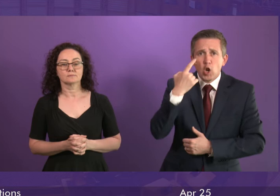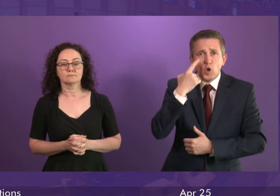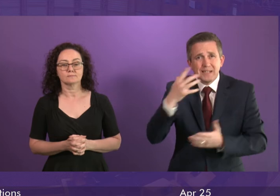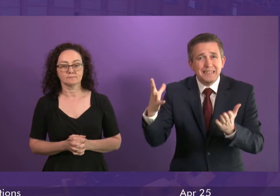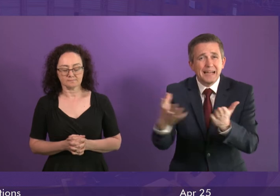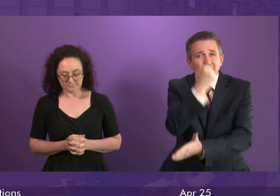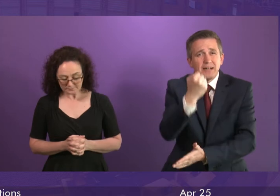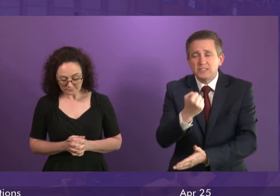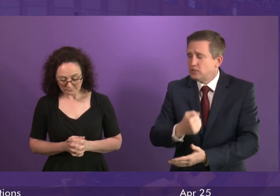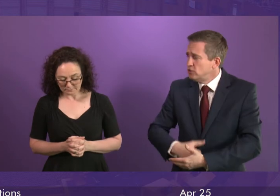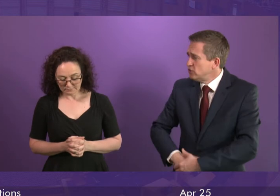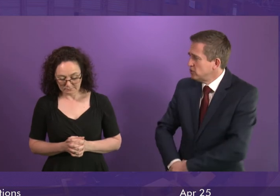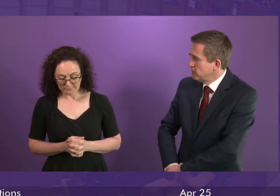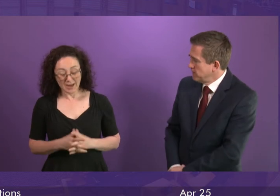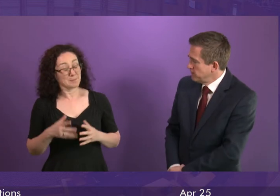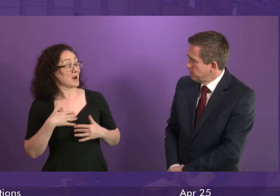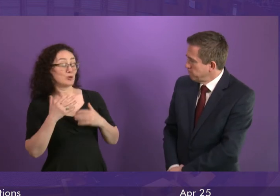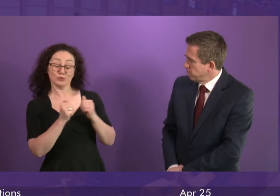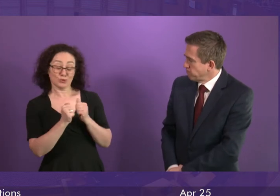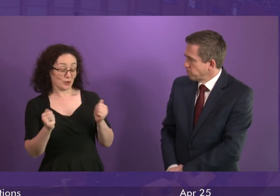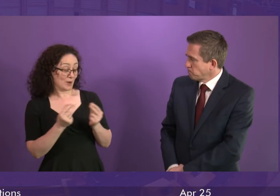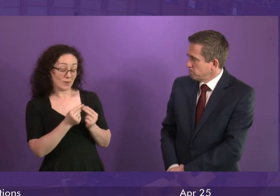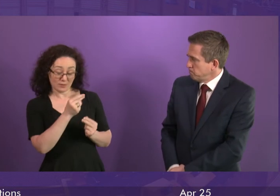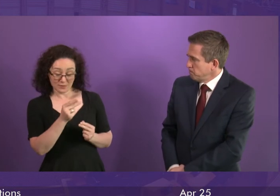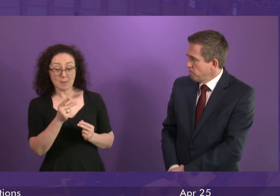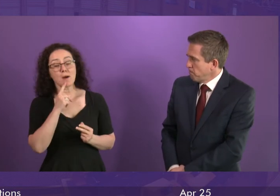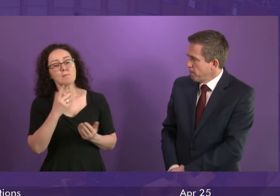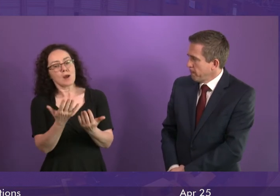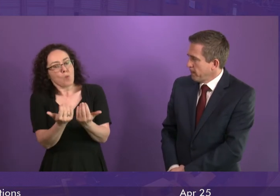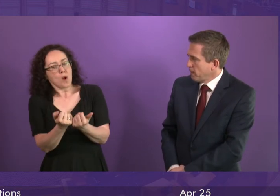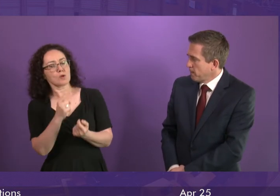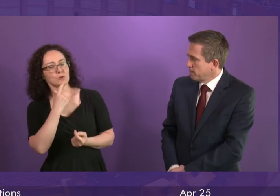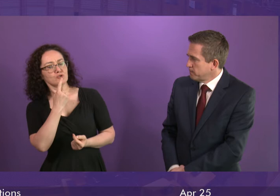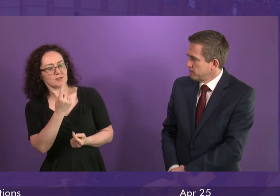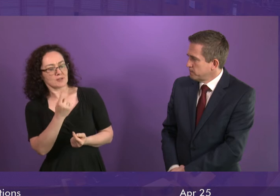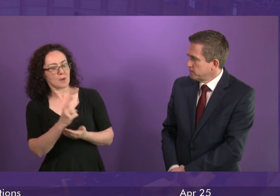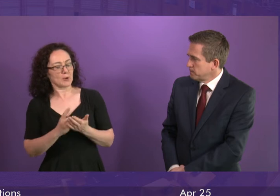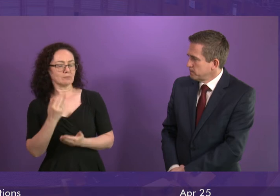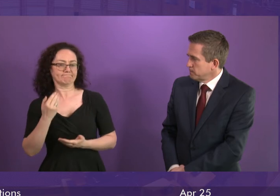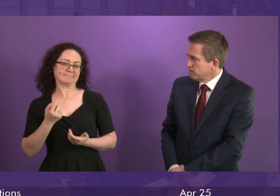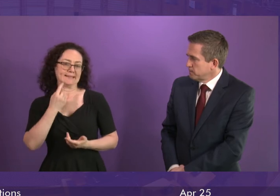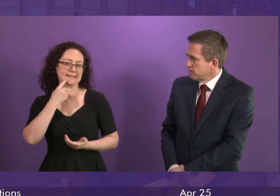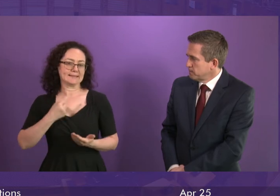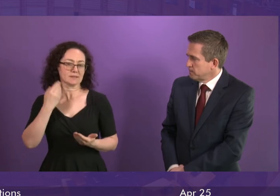The First Minister (Nicola Sturgeon): I do not agree with that at all, although I certainly welcome Patrick Harvie’s comments about my statement yesterday and his support